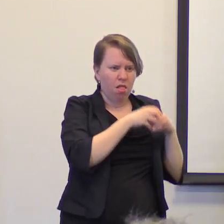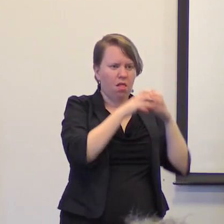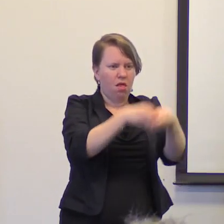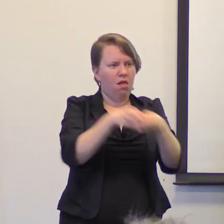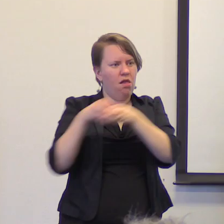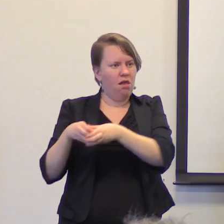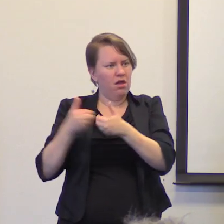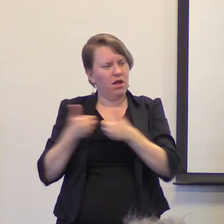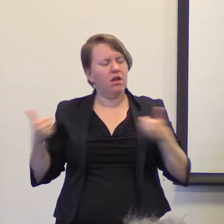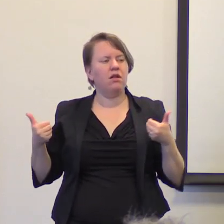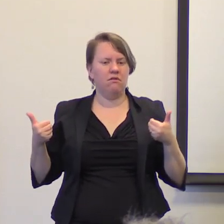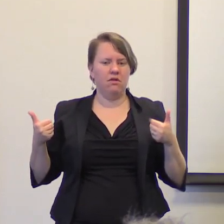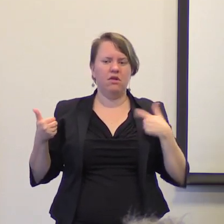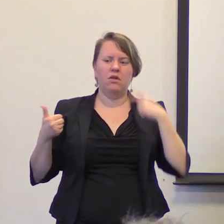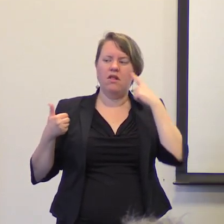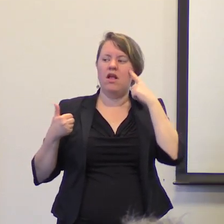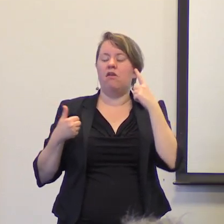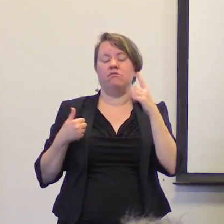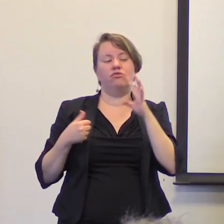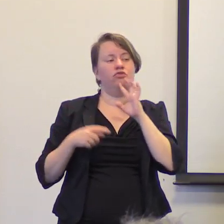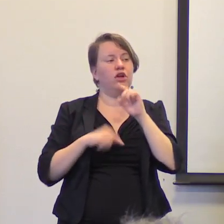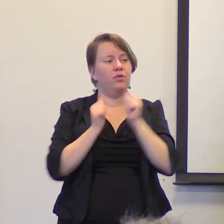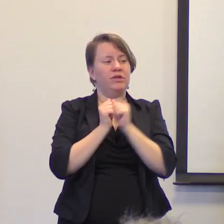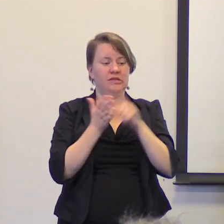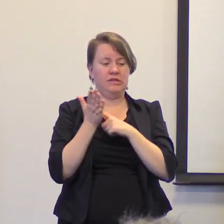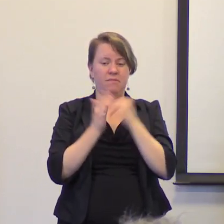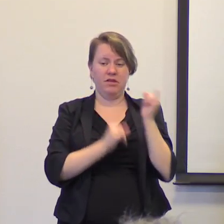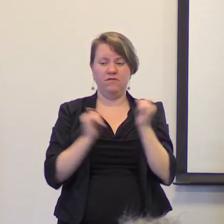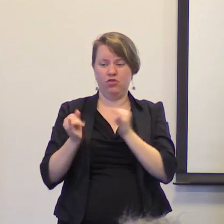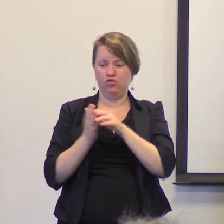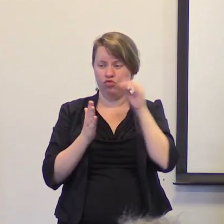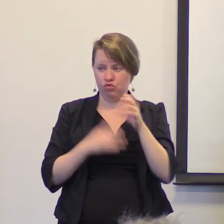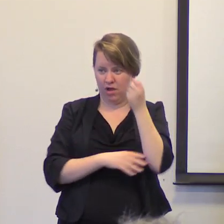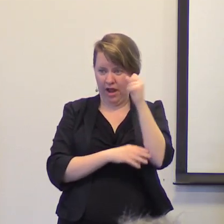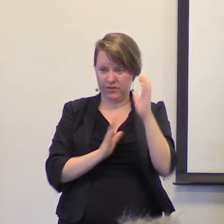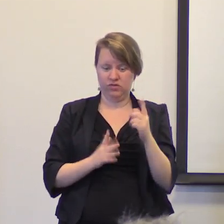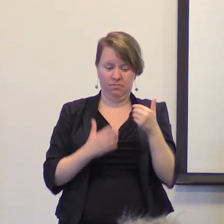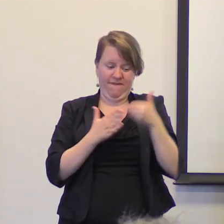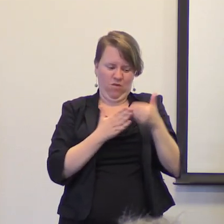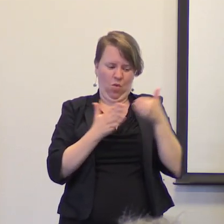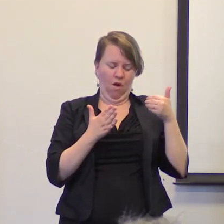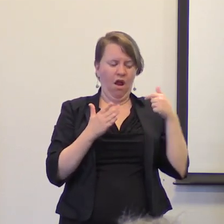I was talking to some individual student on campus before this, and I thought it was really